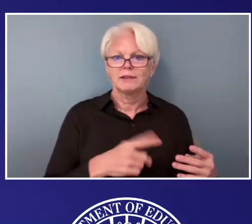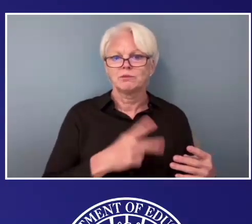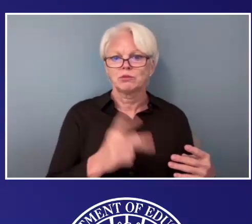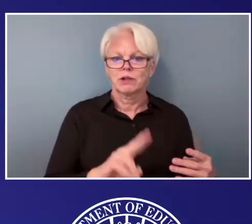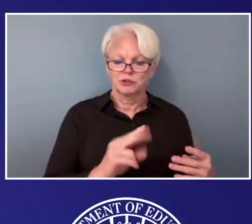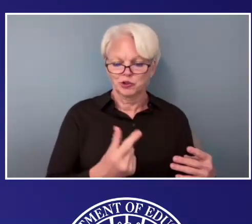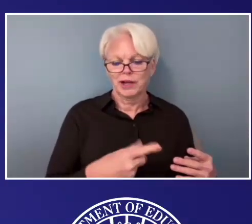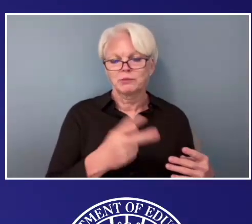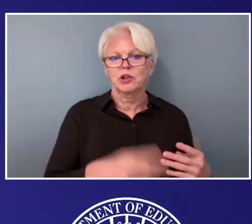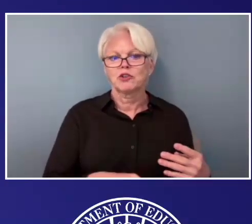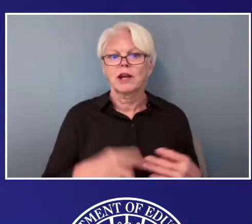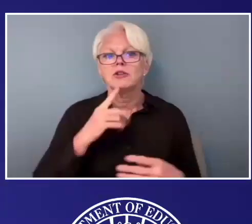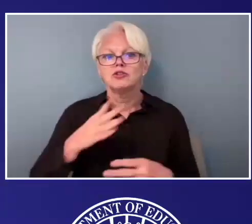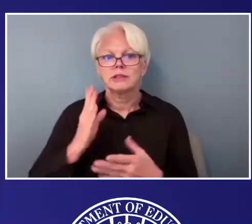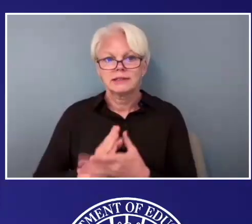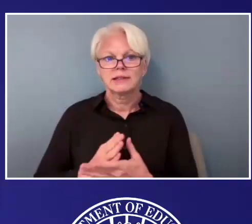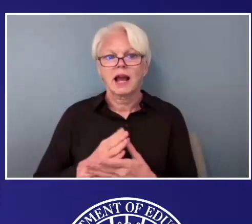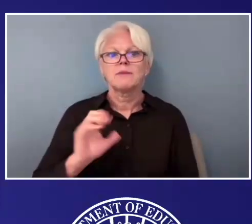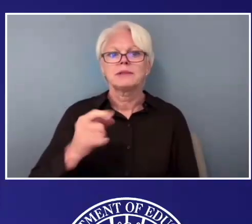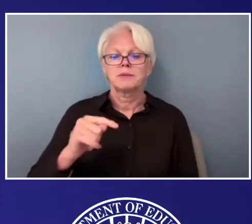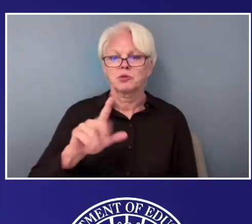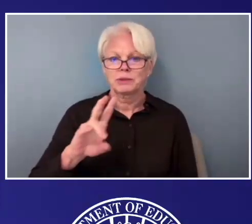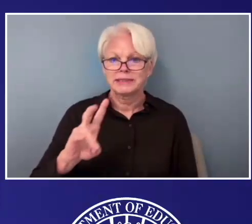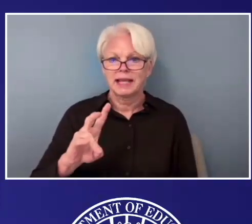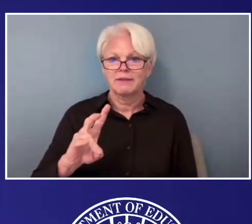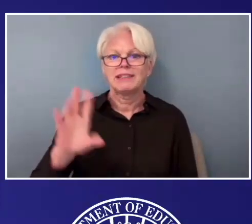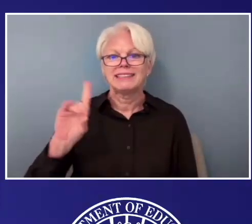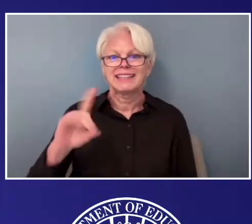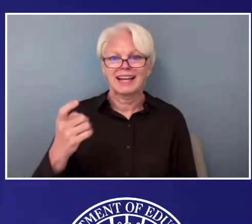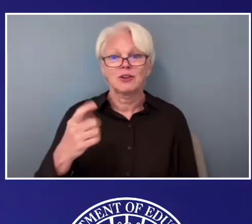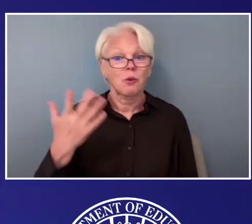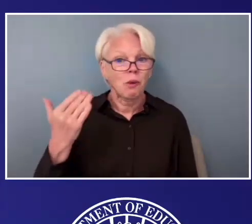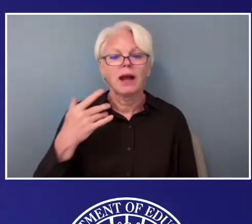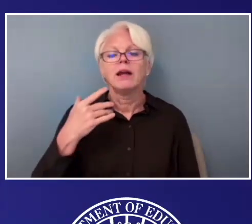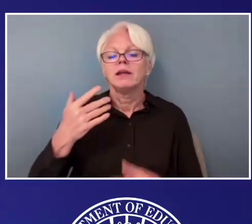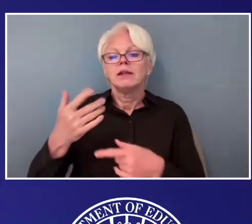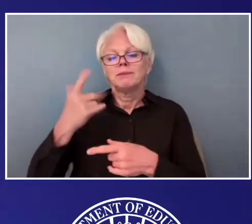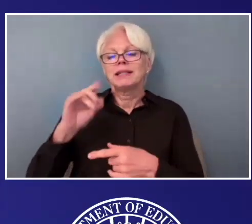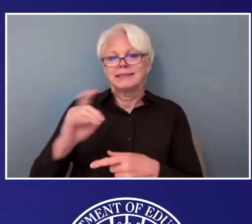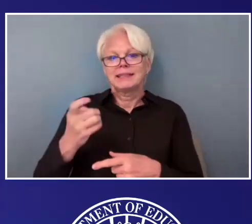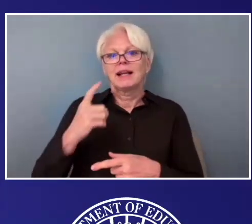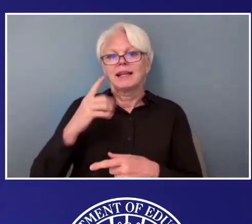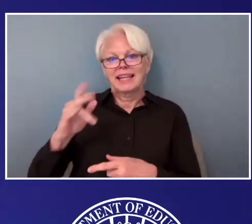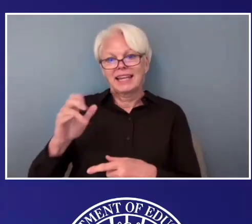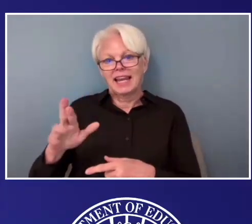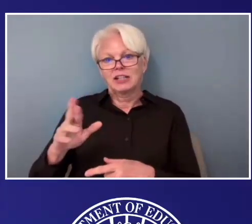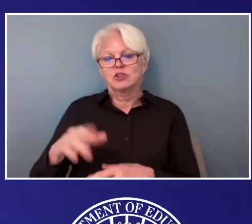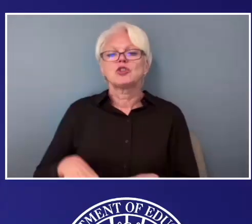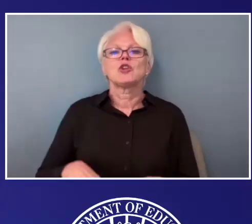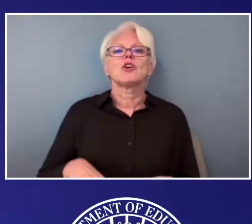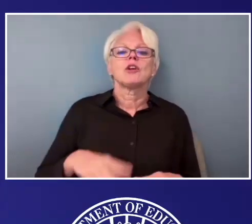She was diagnosed with cancer. In 2028, it became clear her cancer was terminal. She applied for TPD,